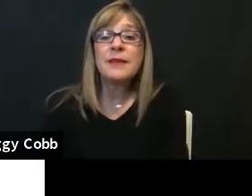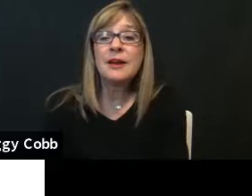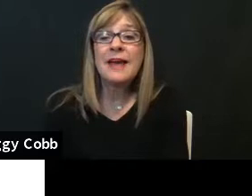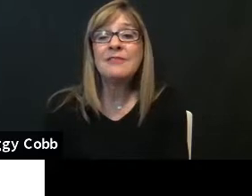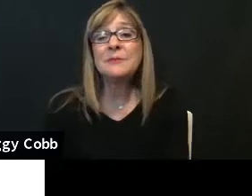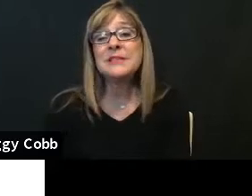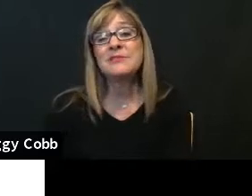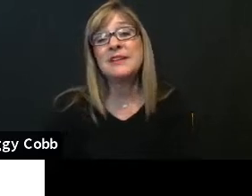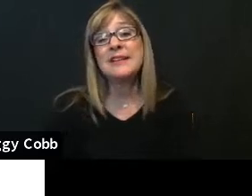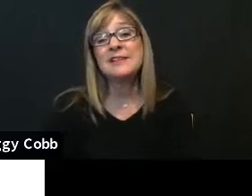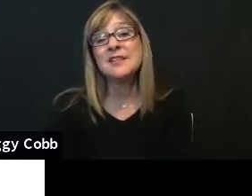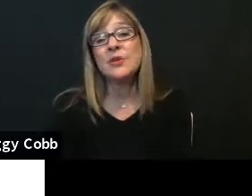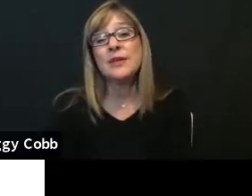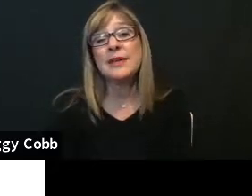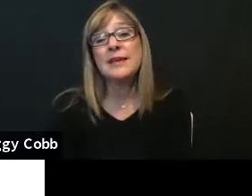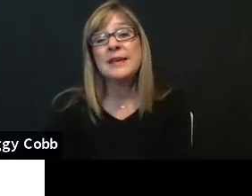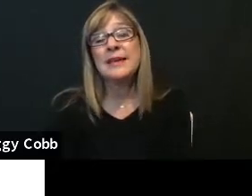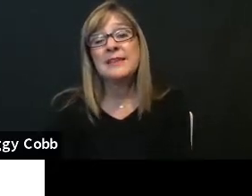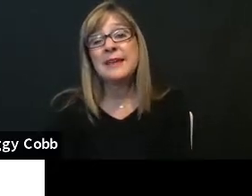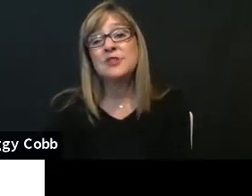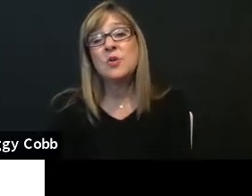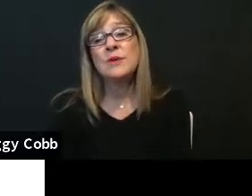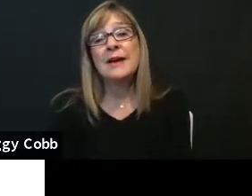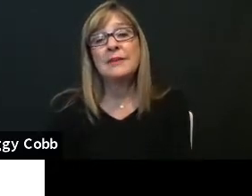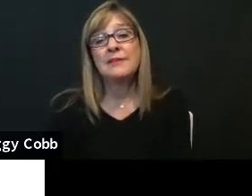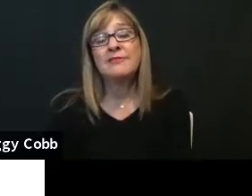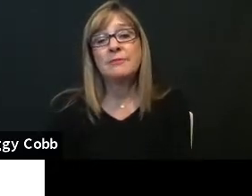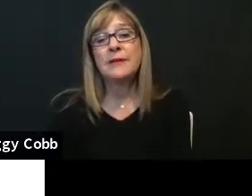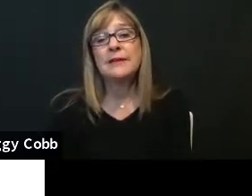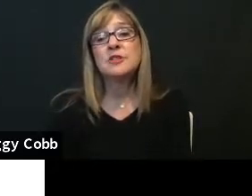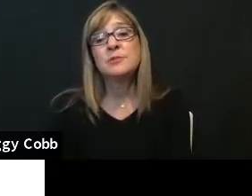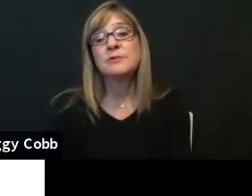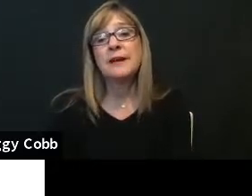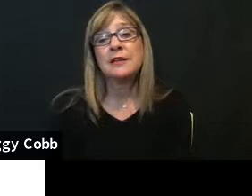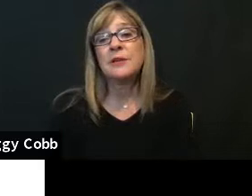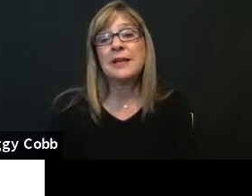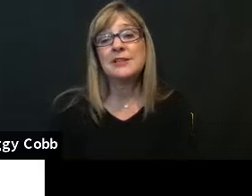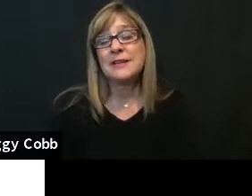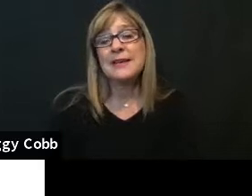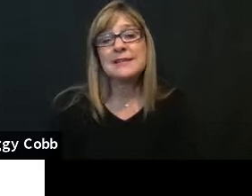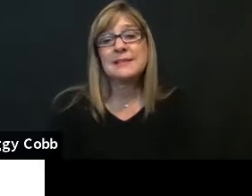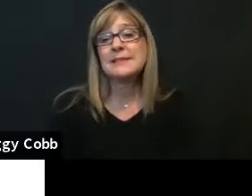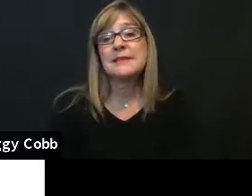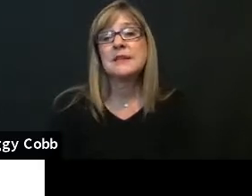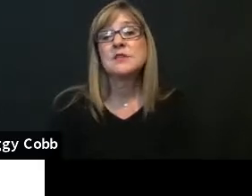they have limited funding so they don't have enough money to provide communication access